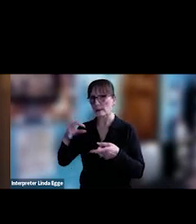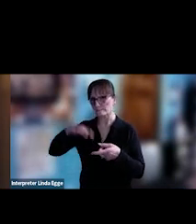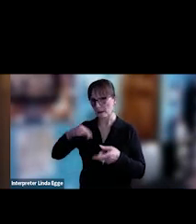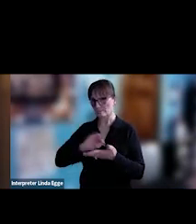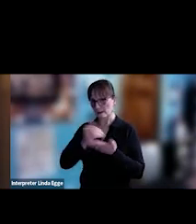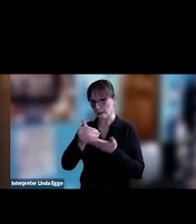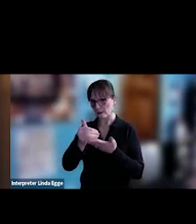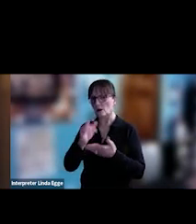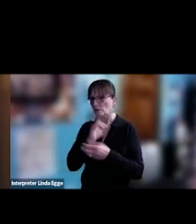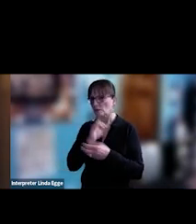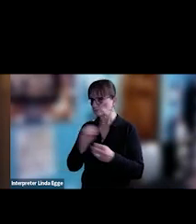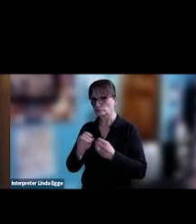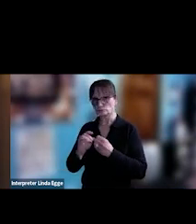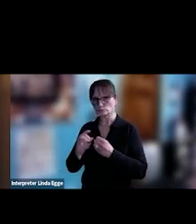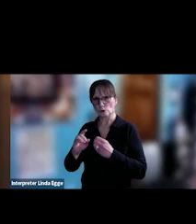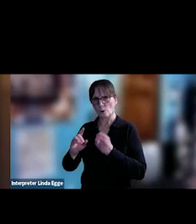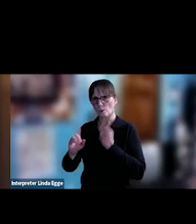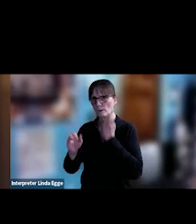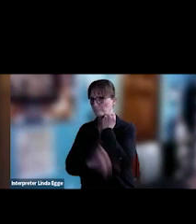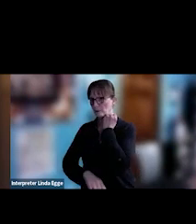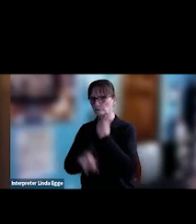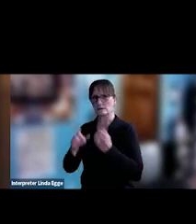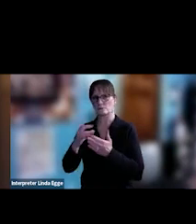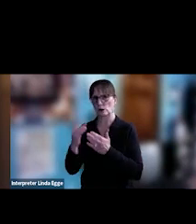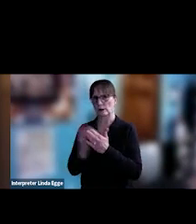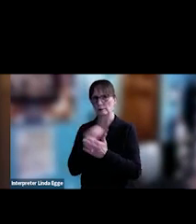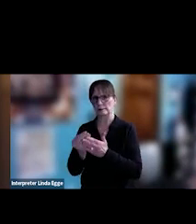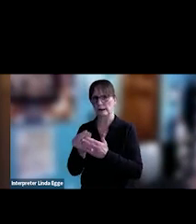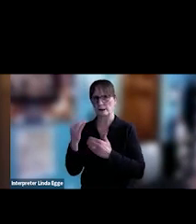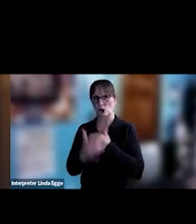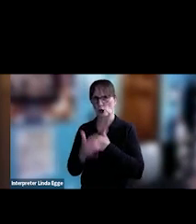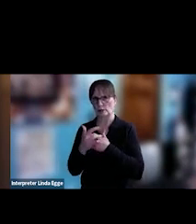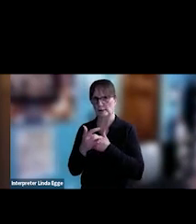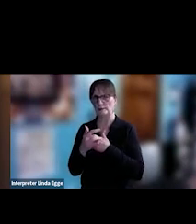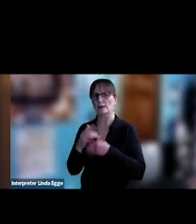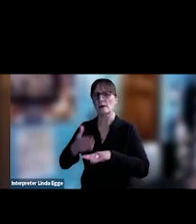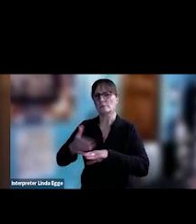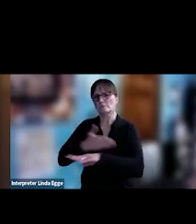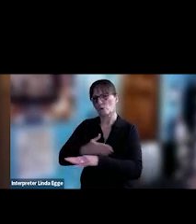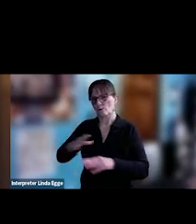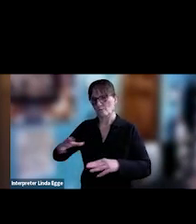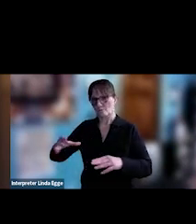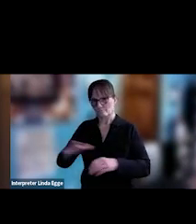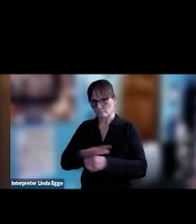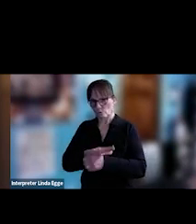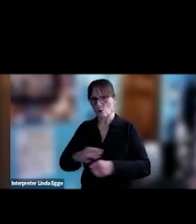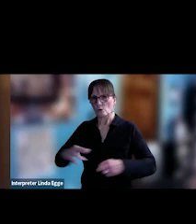There's no penalty for claiming early, before your full retirement age. The downside is,